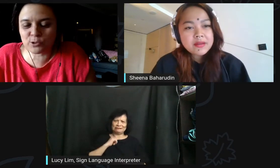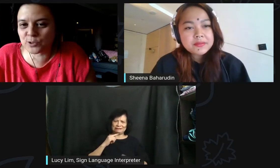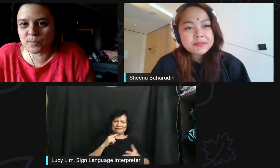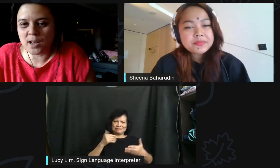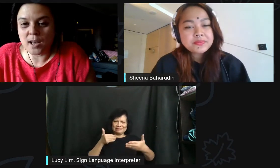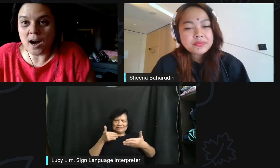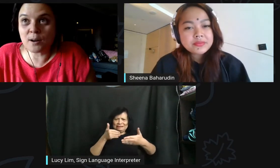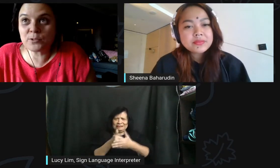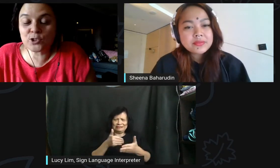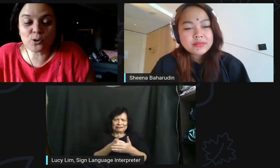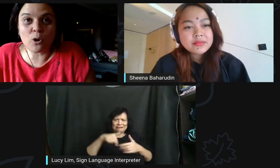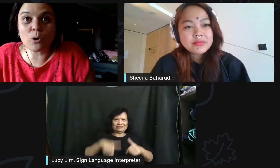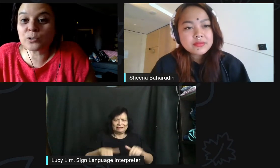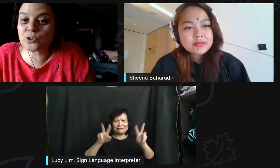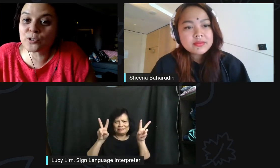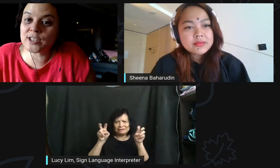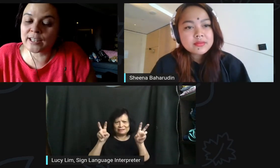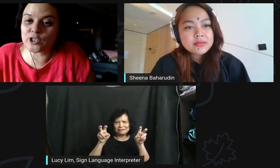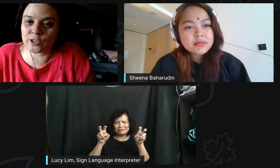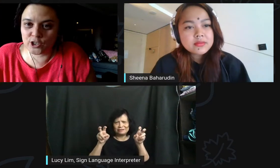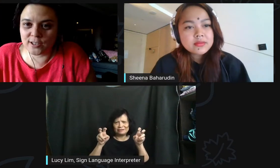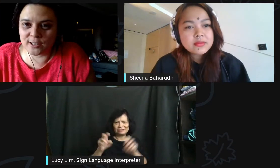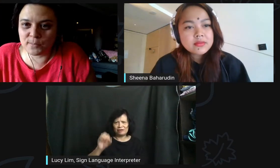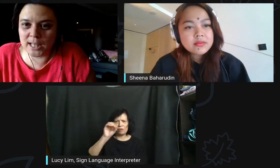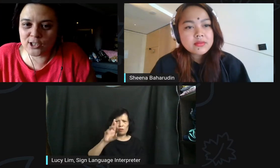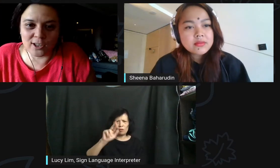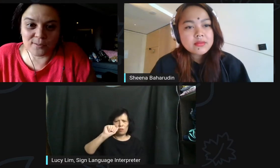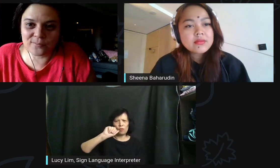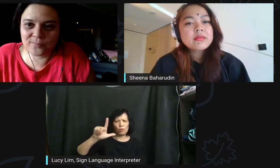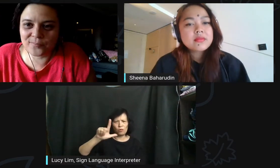which was oral story telling tradition in Malaysia.